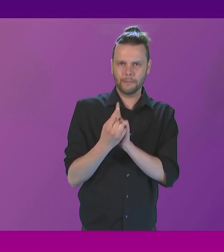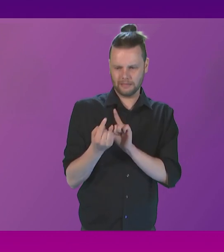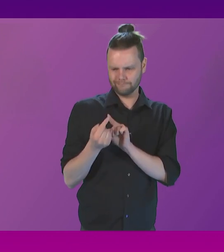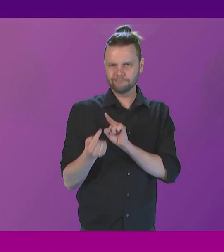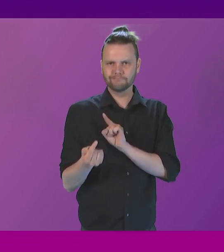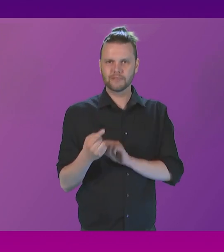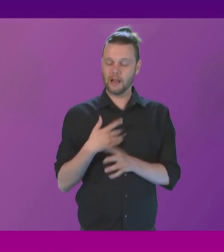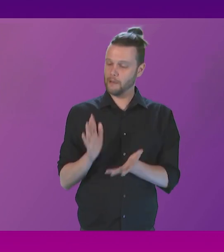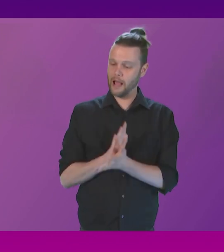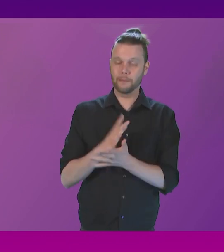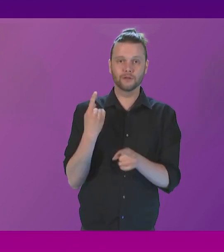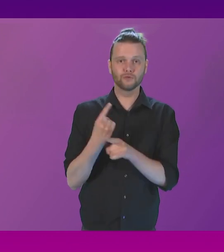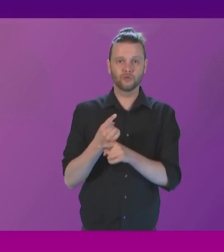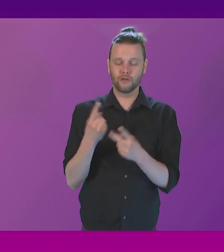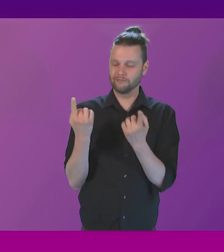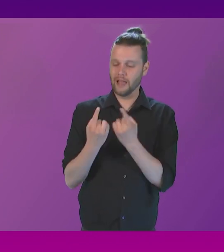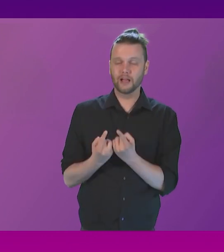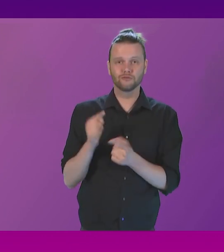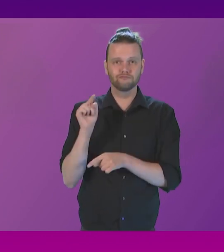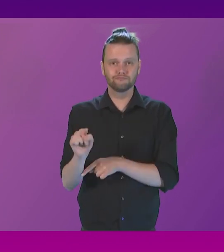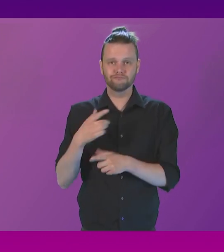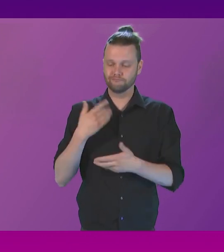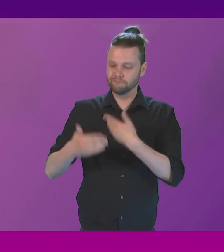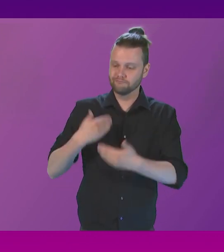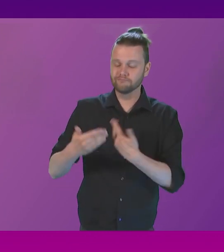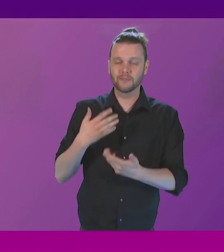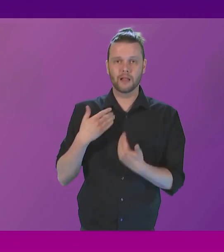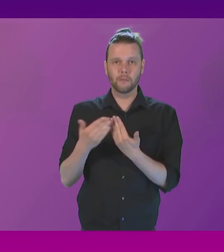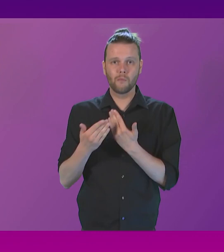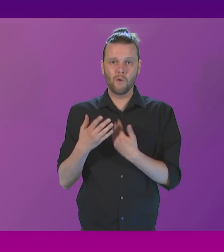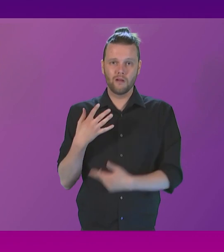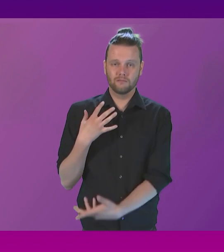I am happy to discuss with her these issues and any others that she wishes to discuss.